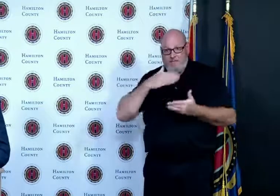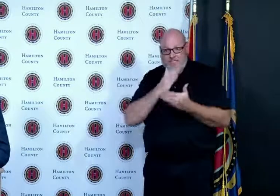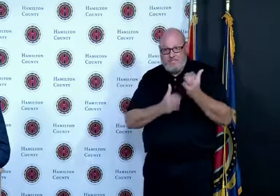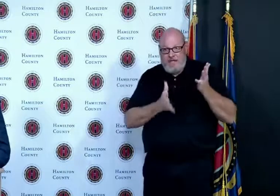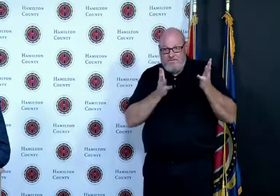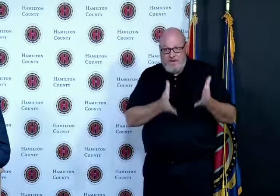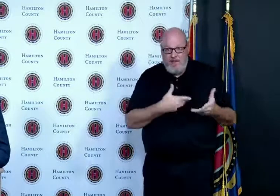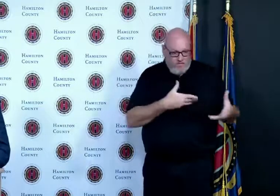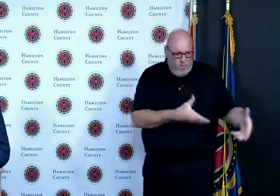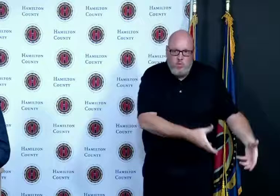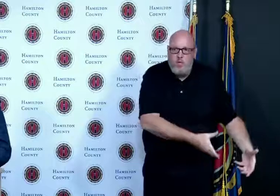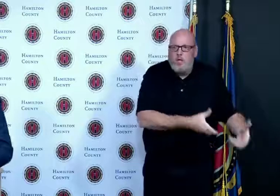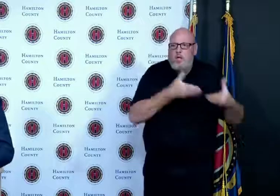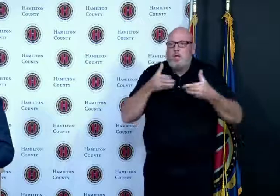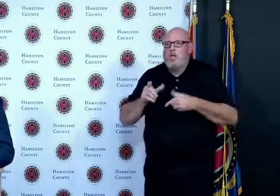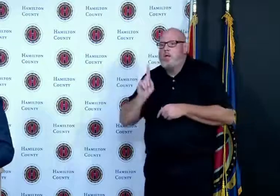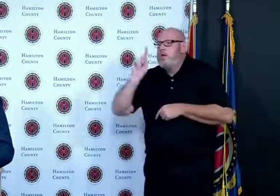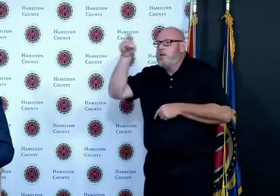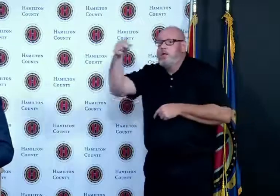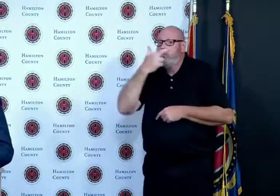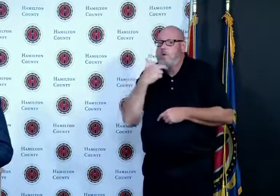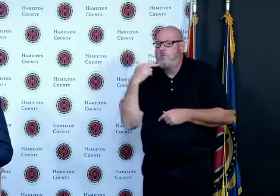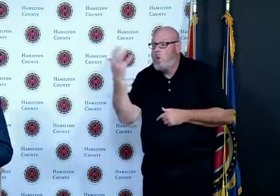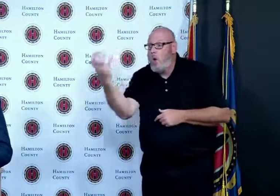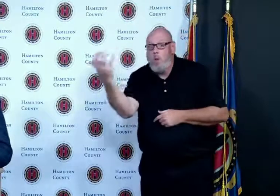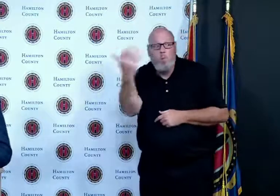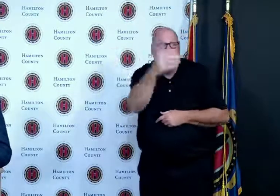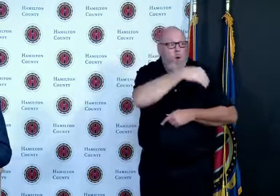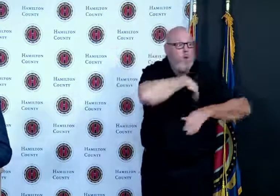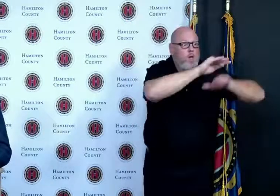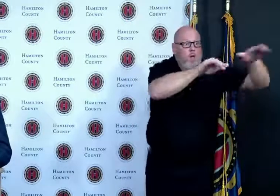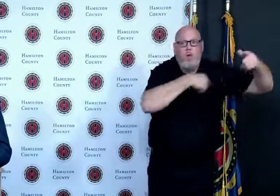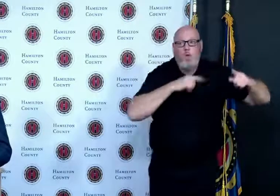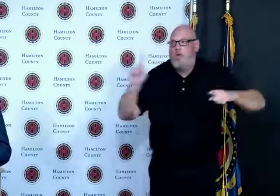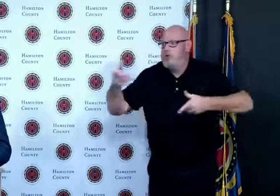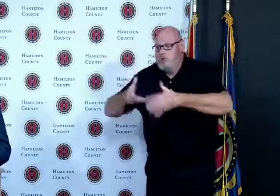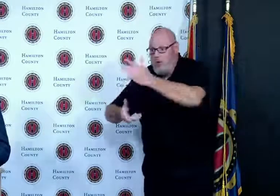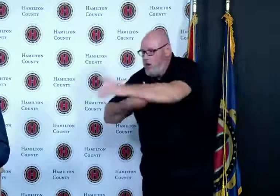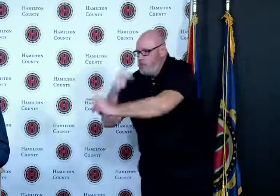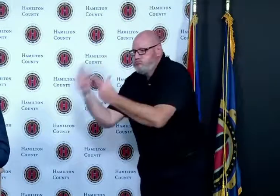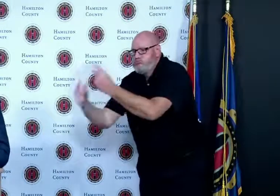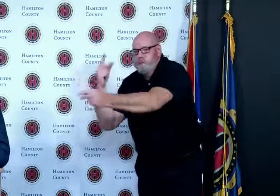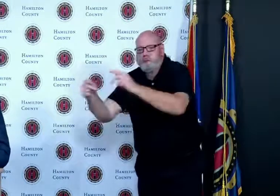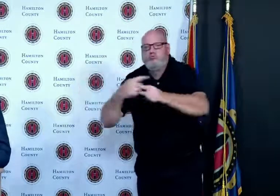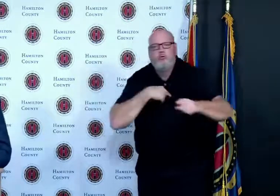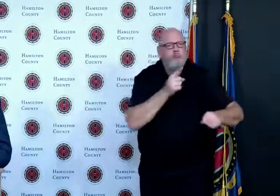get vaccinated but certainly as we continue to have more folks in our population vaccinated